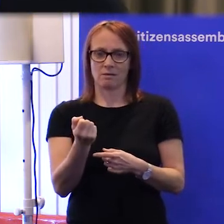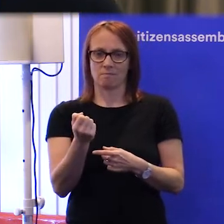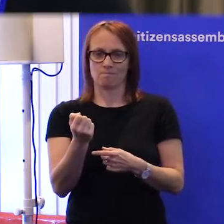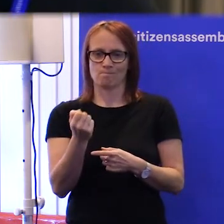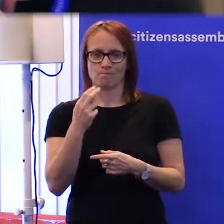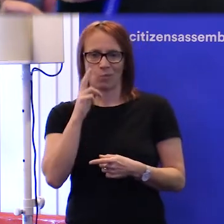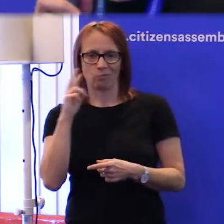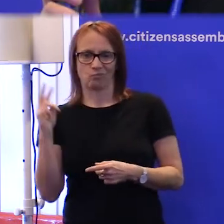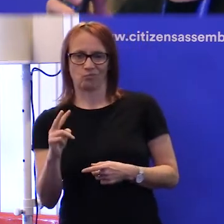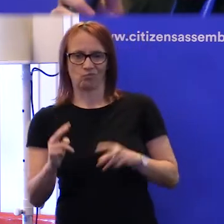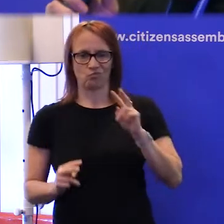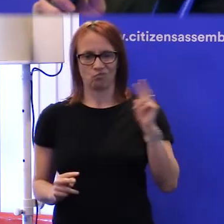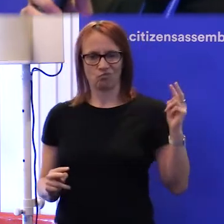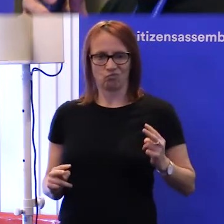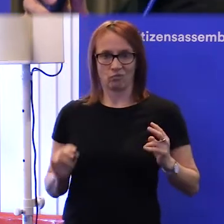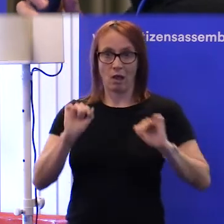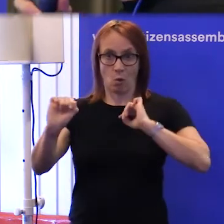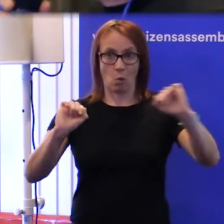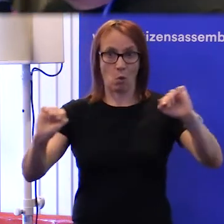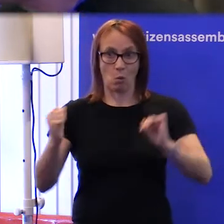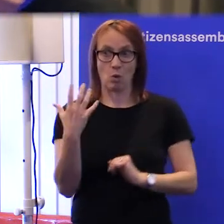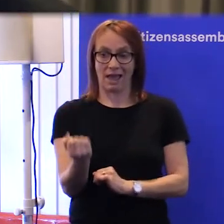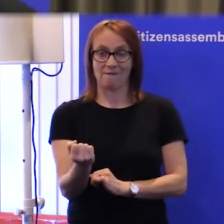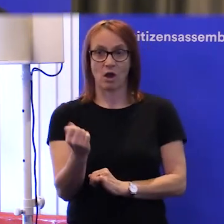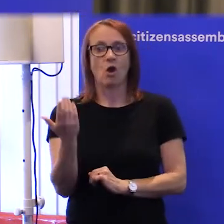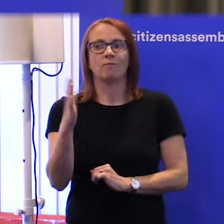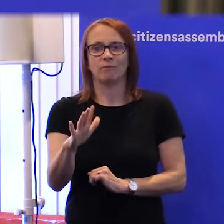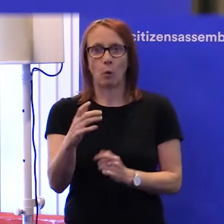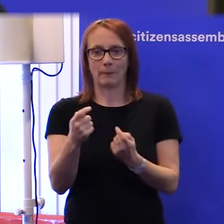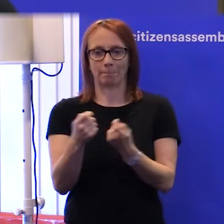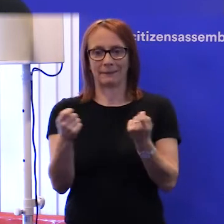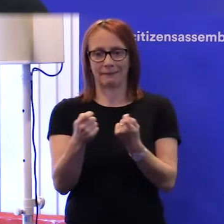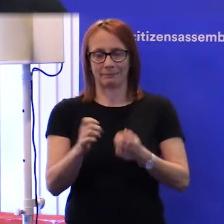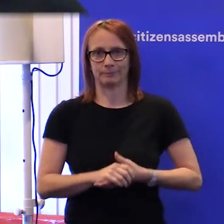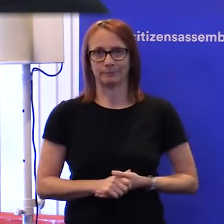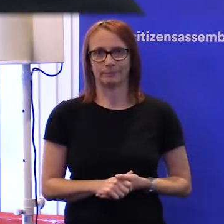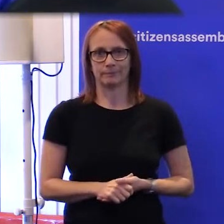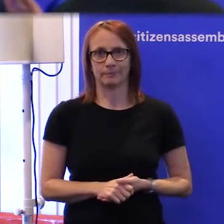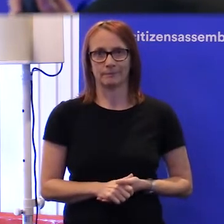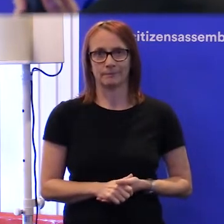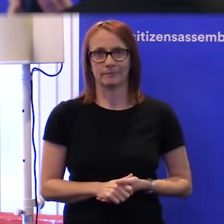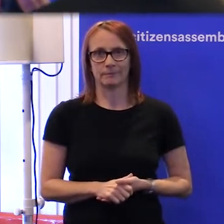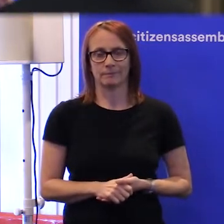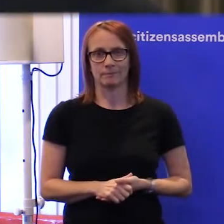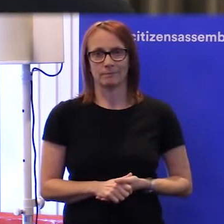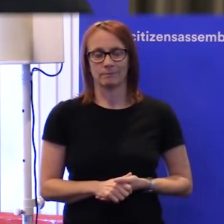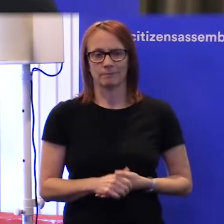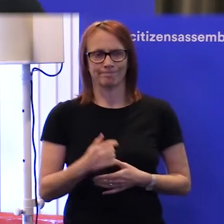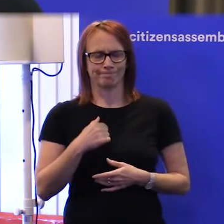tend to get that from the media so we looked at the power of the press and